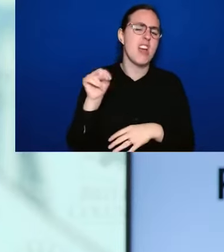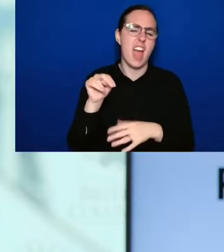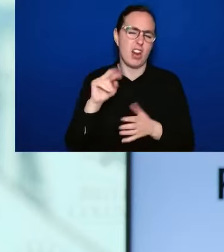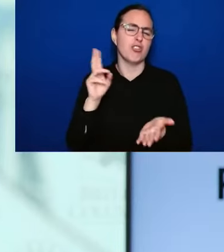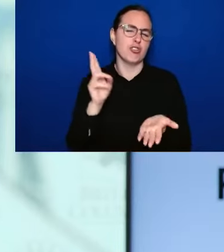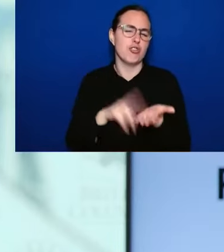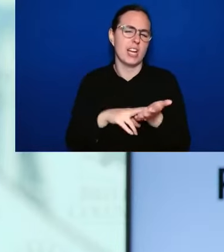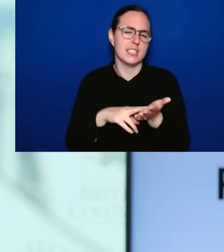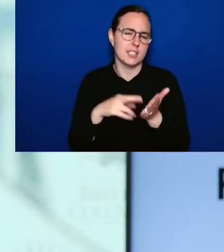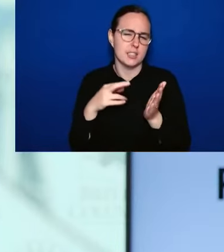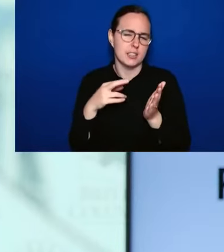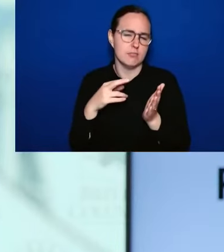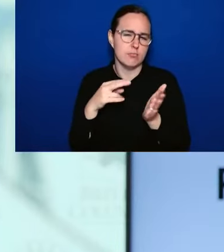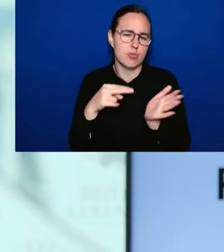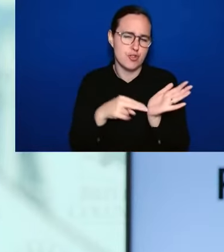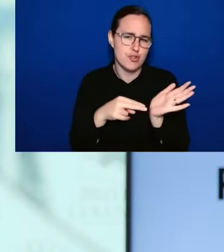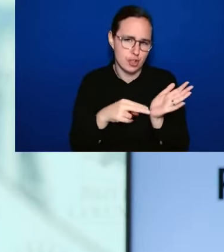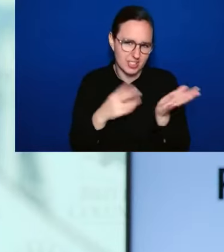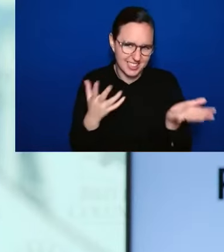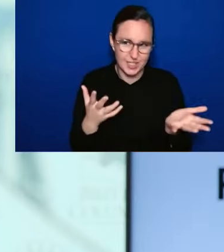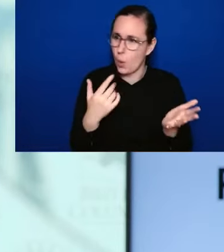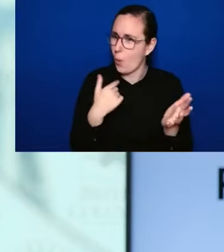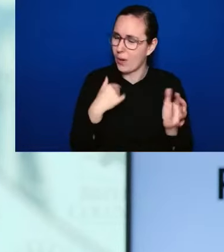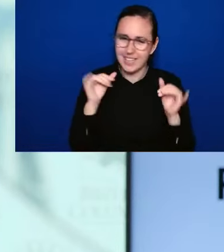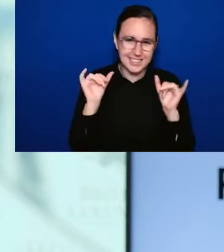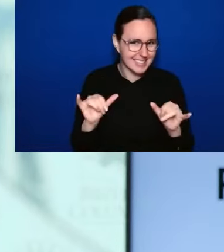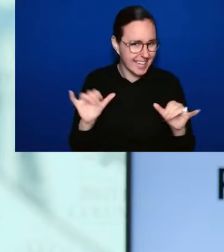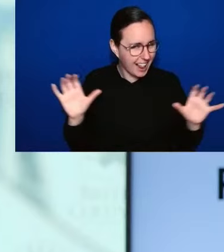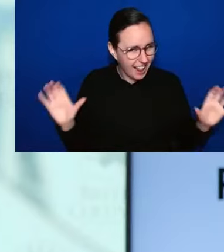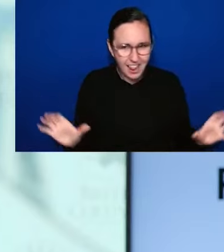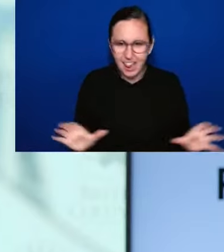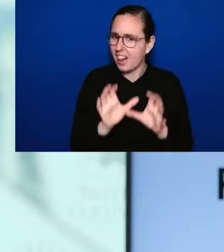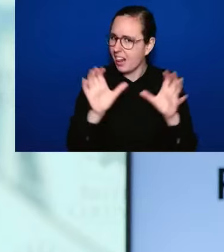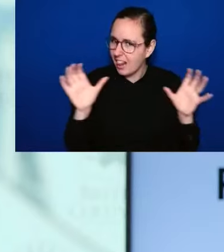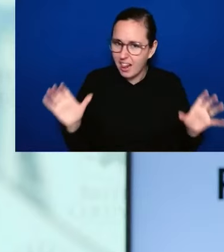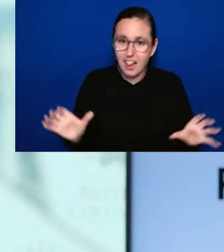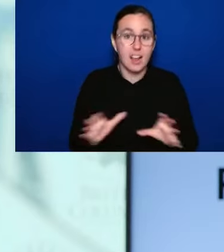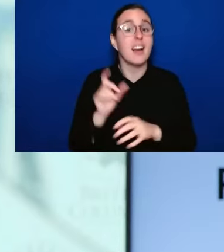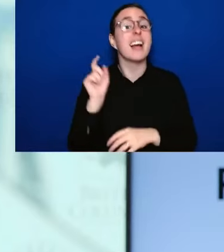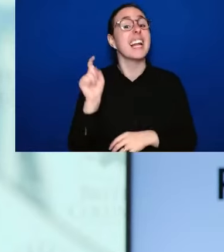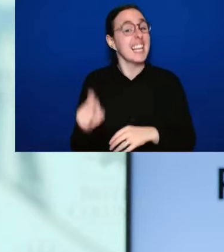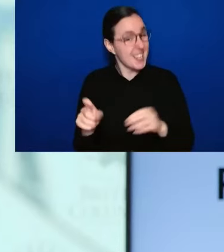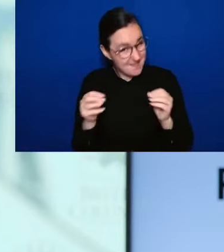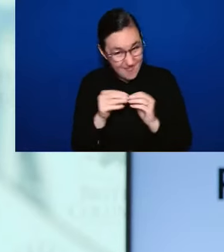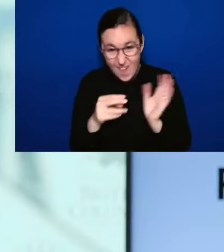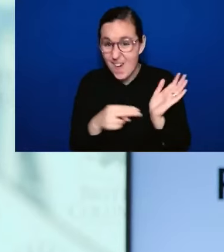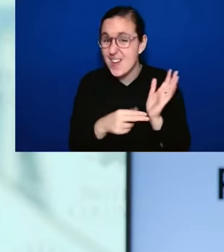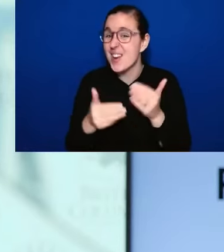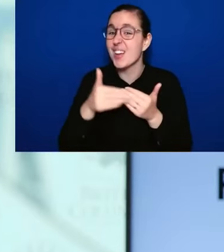a low base so we've got to continue to do that work because the demand is gonna grow. So I don't think it's just a